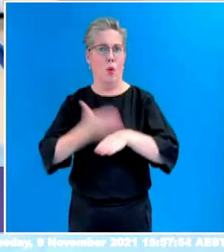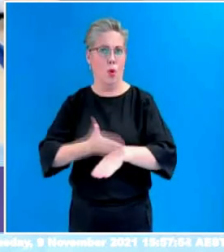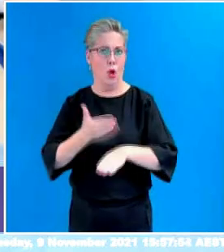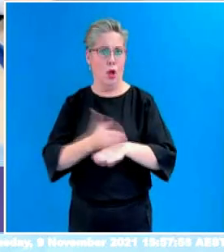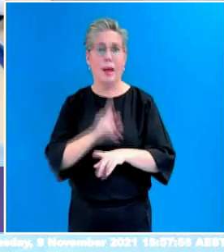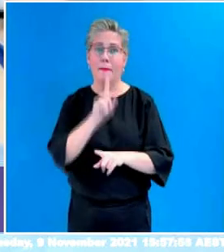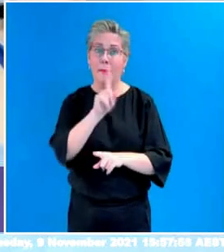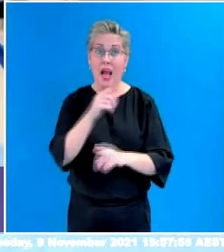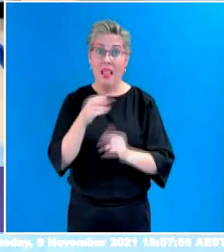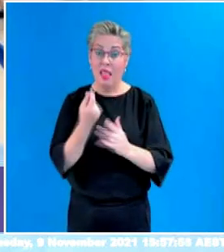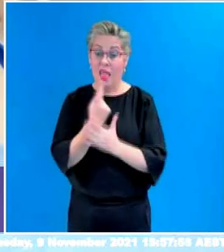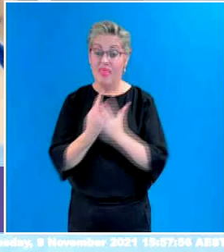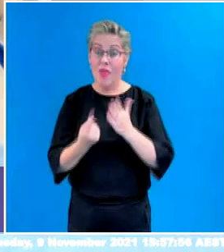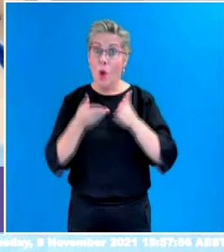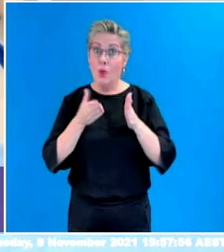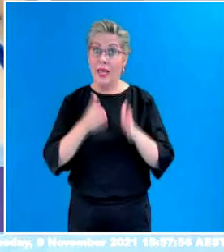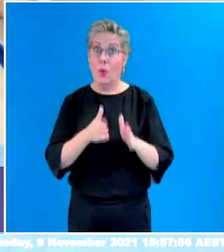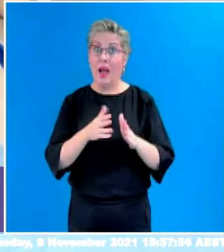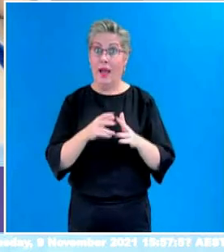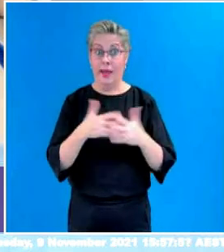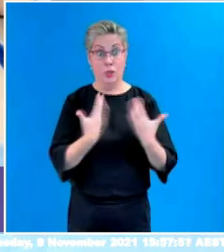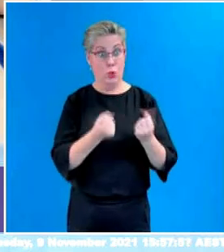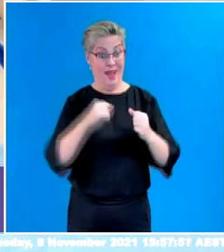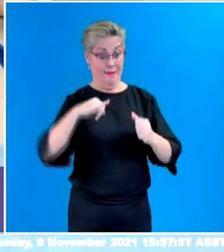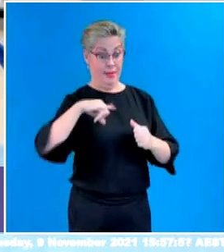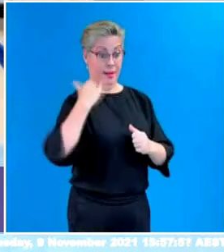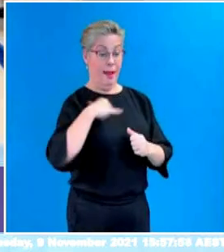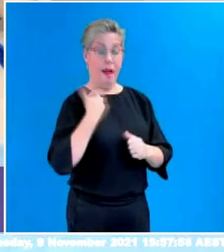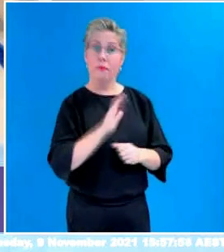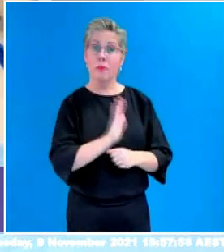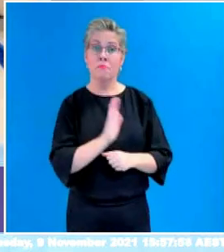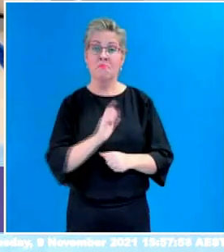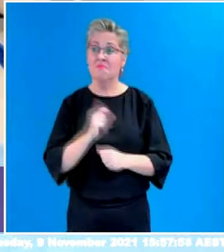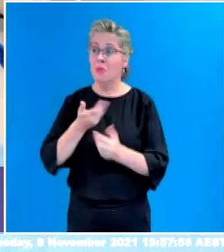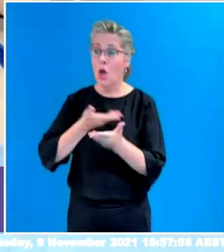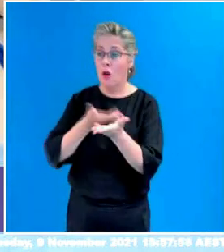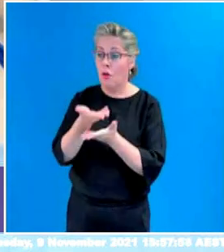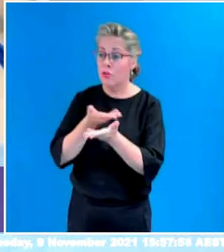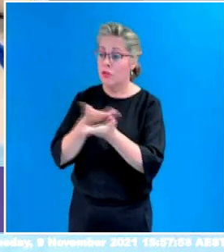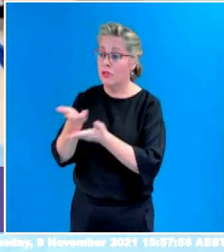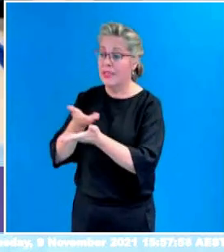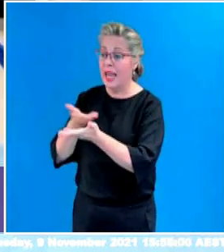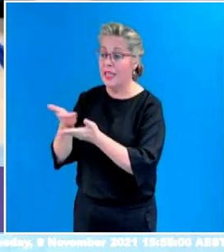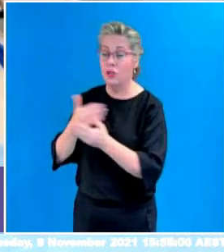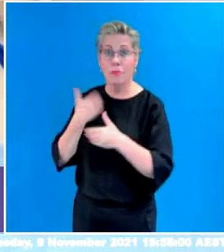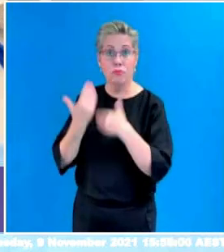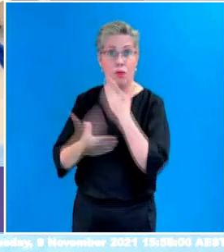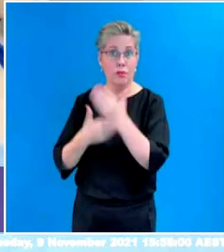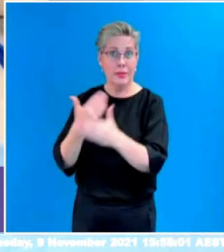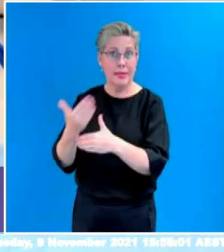well, including through the consultation processes we go through throughout the treaty process.